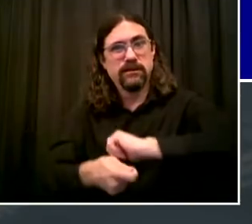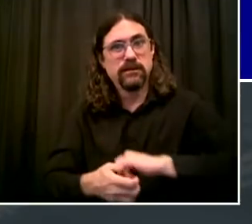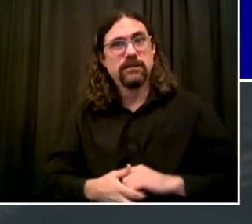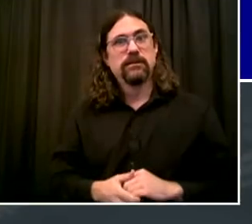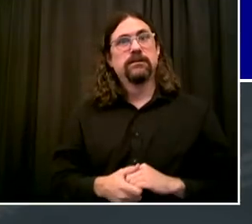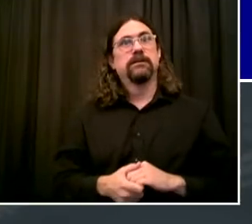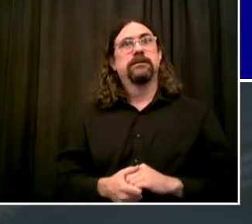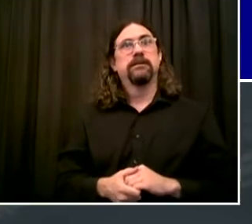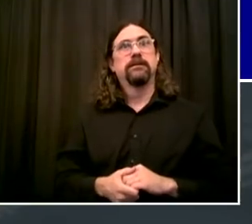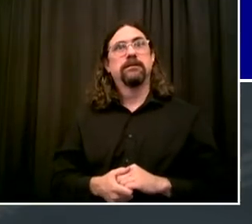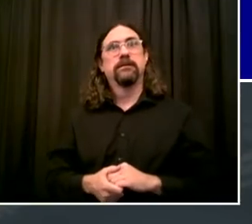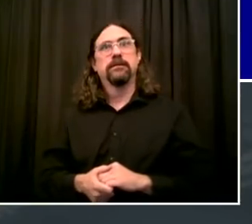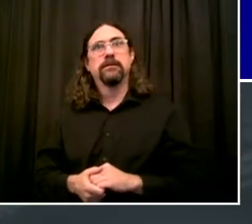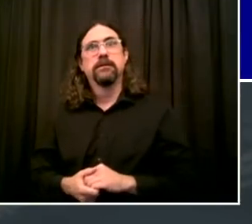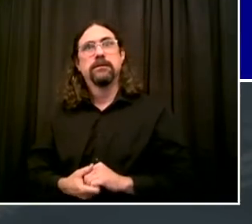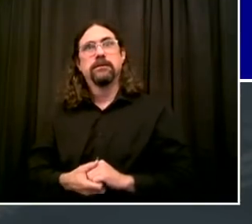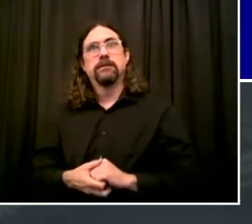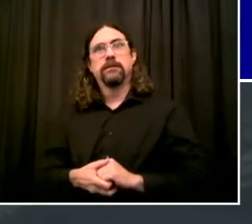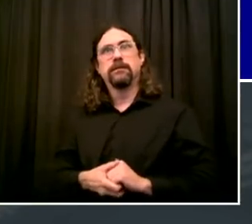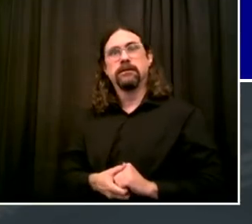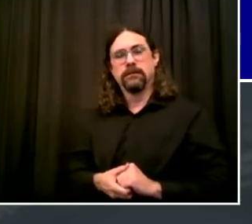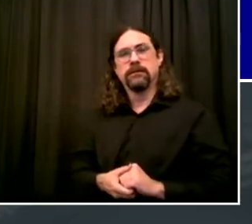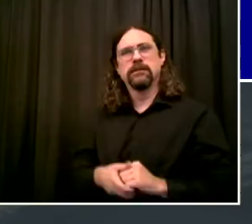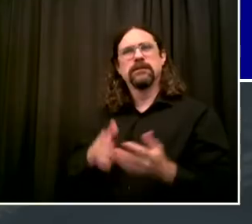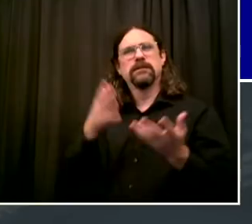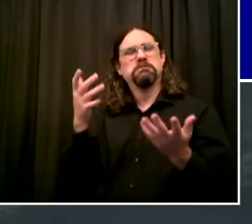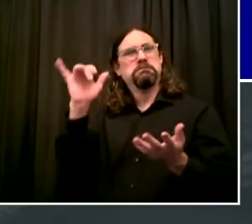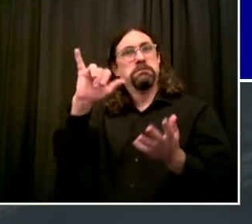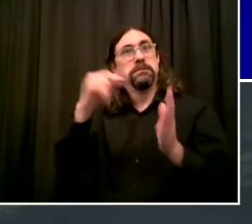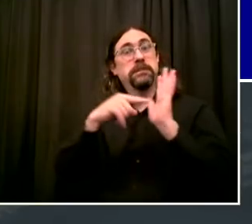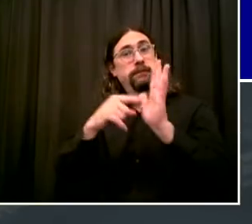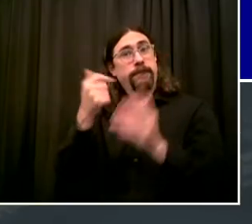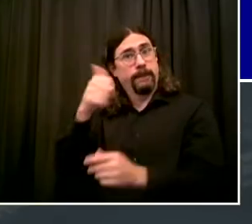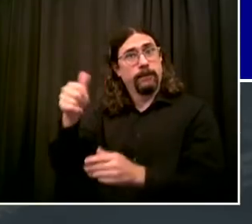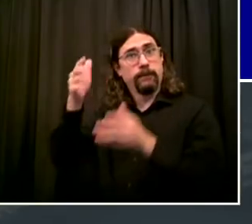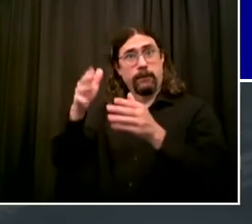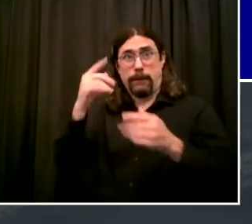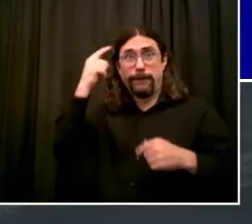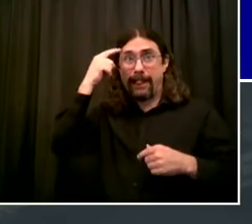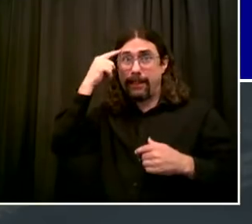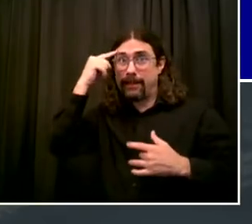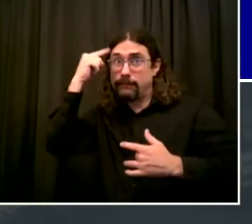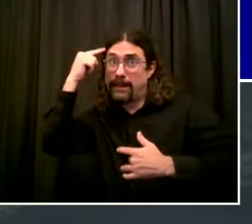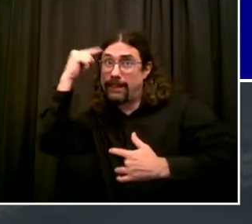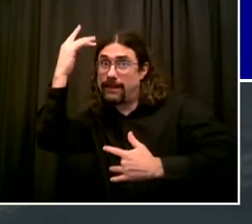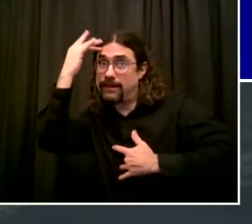POEPL EWITH UNDERLYING MEDICAL CONDITIONS WILL NOT BE SENT INTO SOLITARY CONFINEMENT.